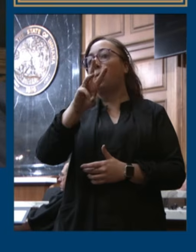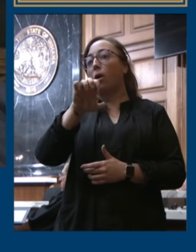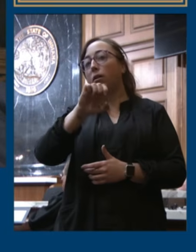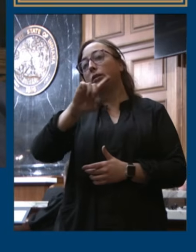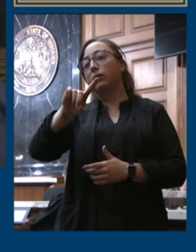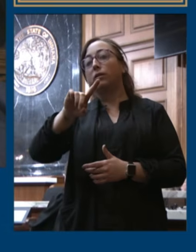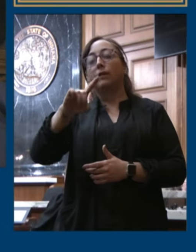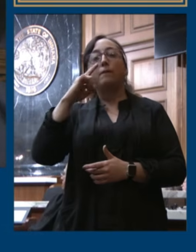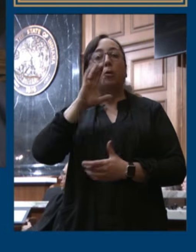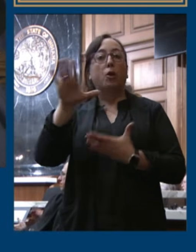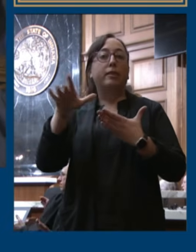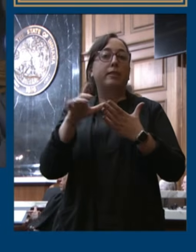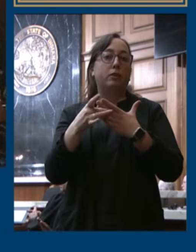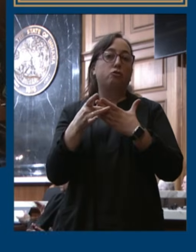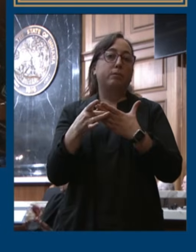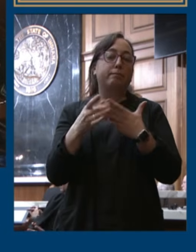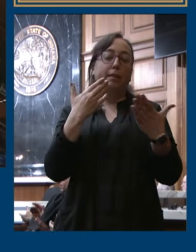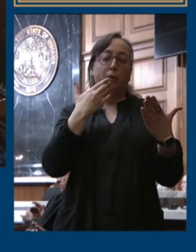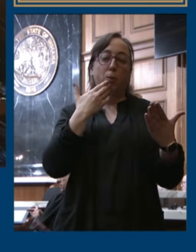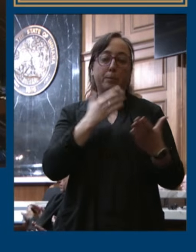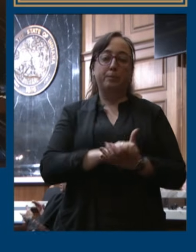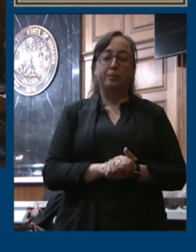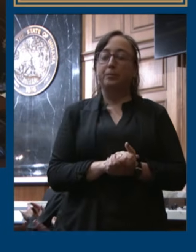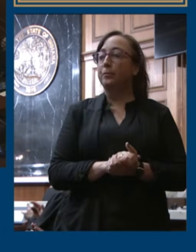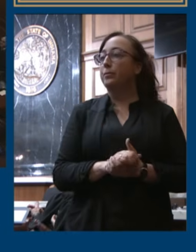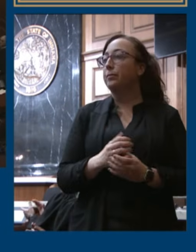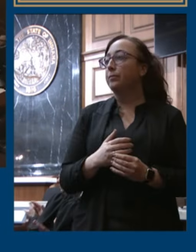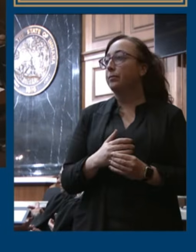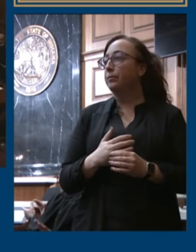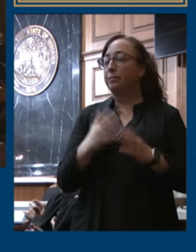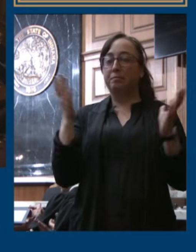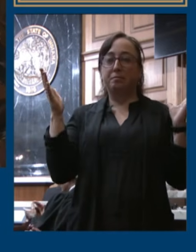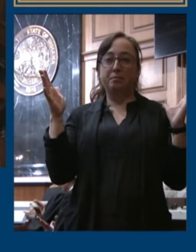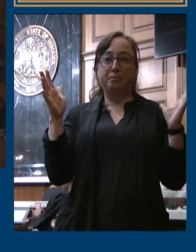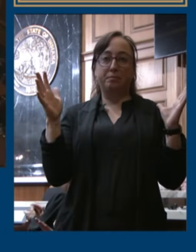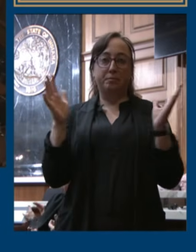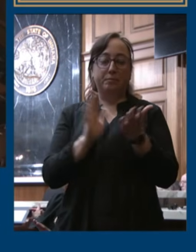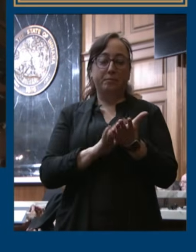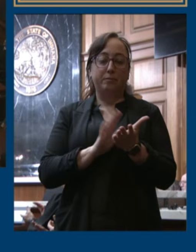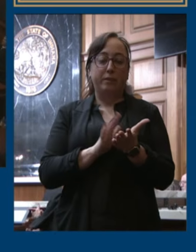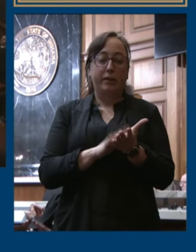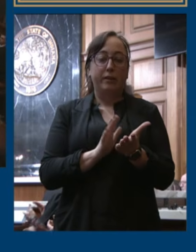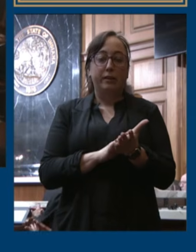THANK YOU VERY MUCH.